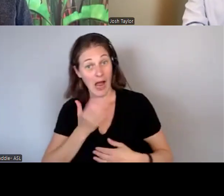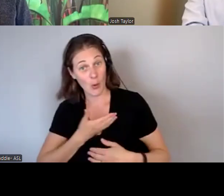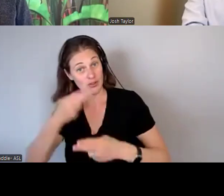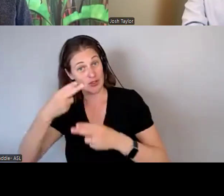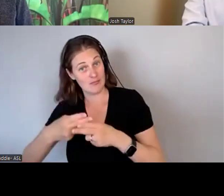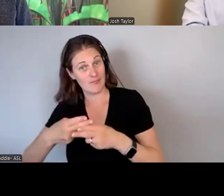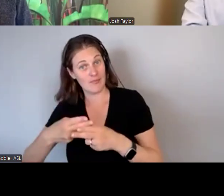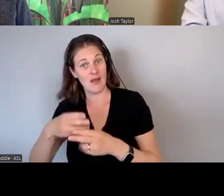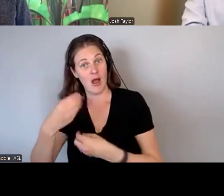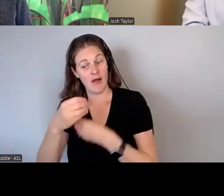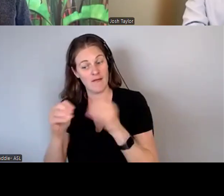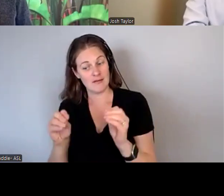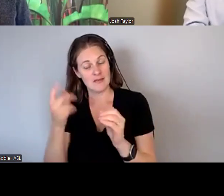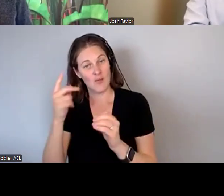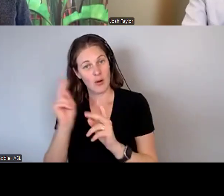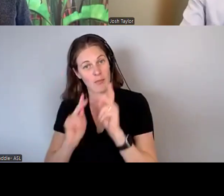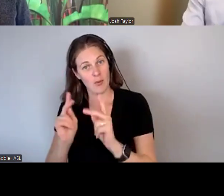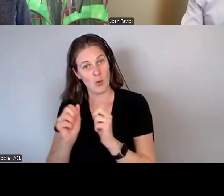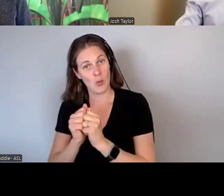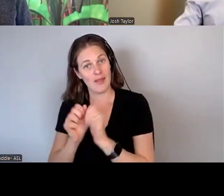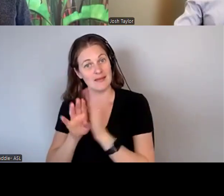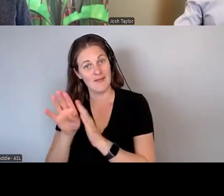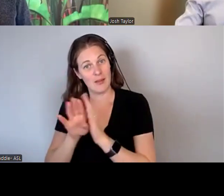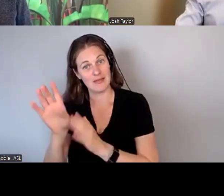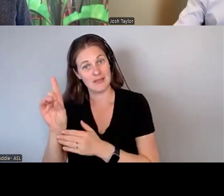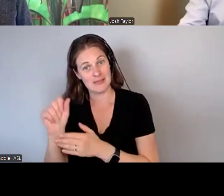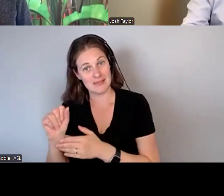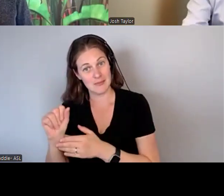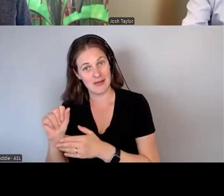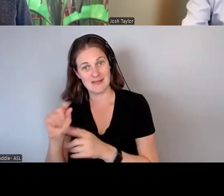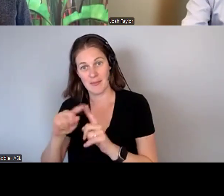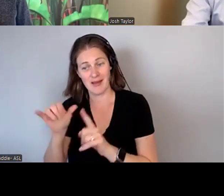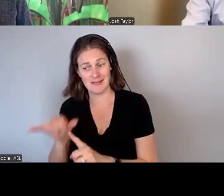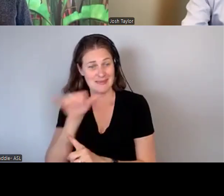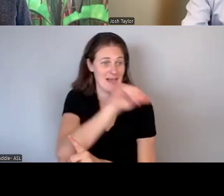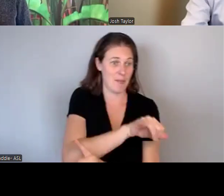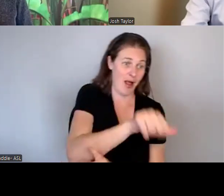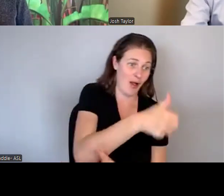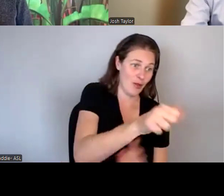for People with Developmental Disabilities, but that's not what it's necessarily called in other states.